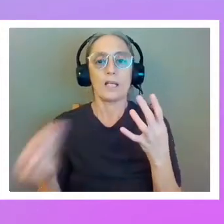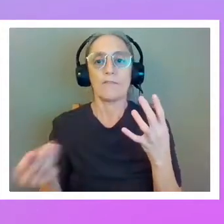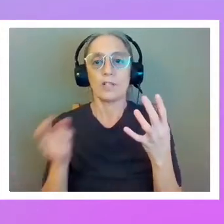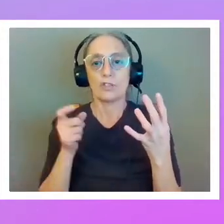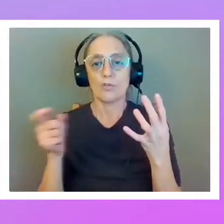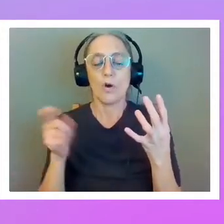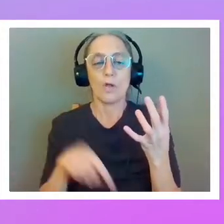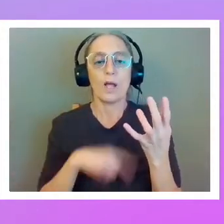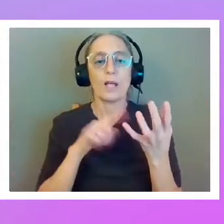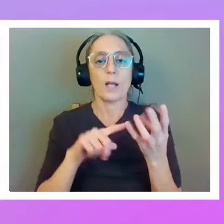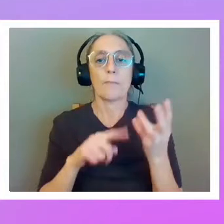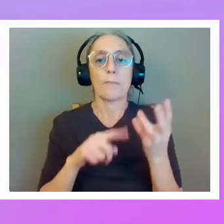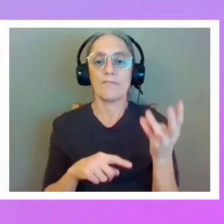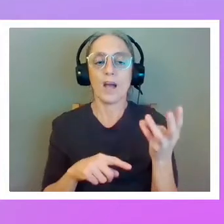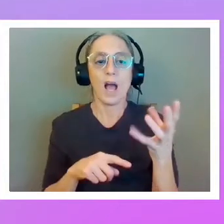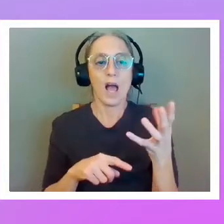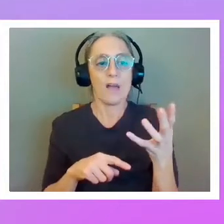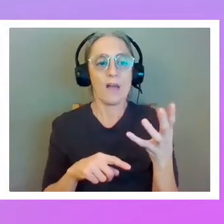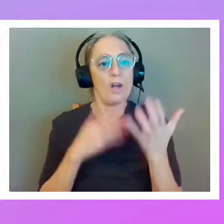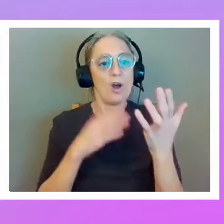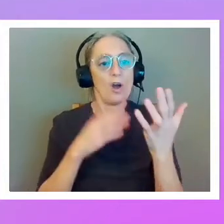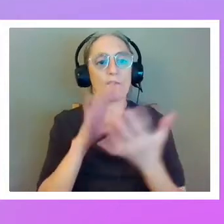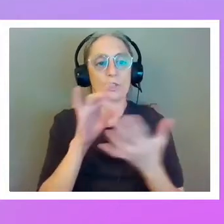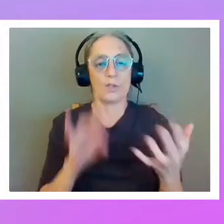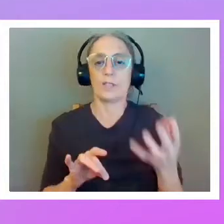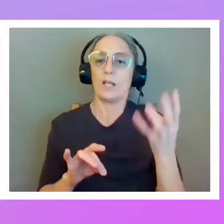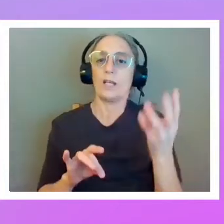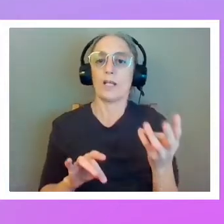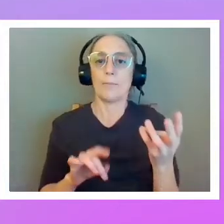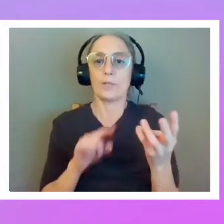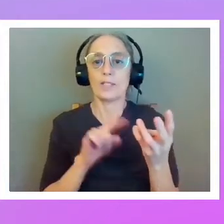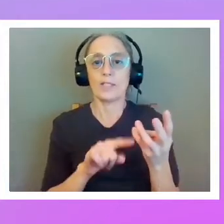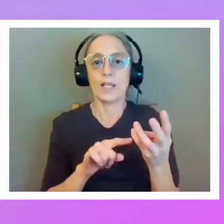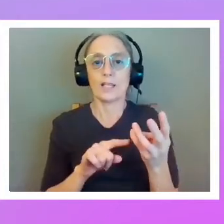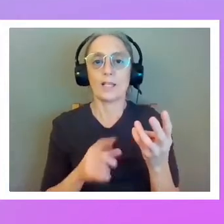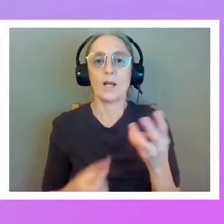Number five, offer choices. Number six, prioritize content.